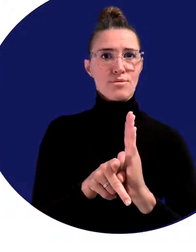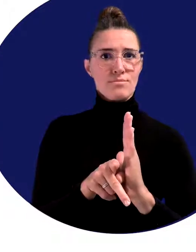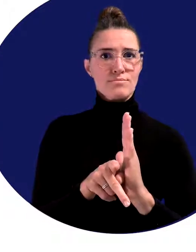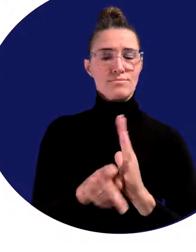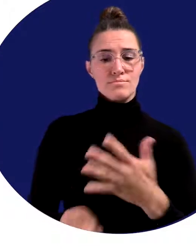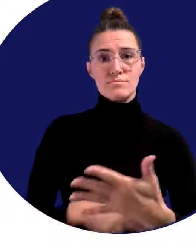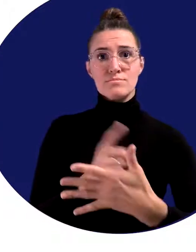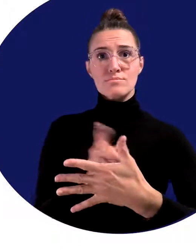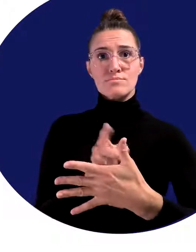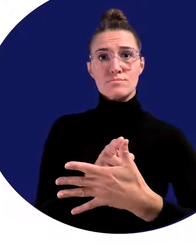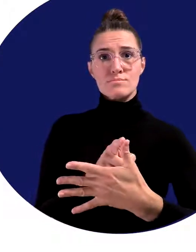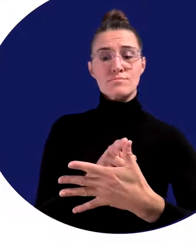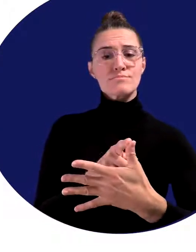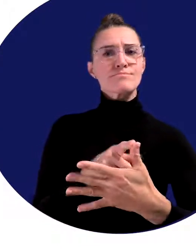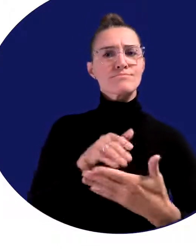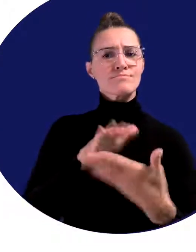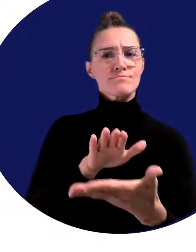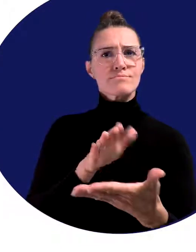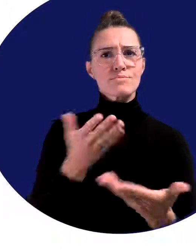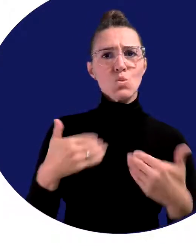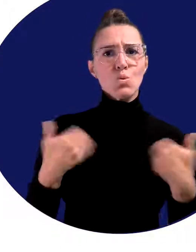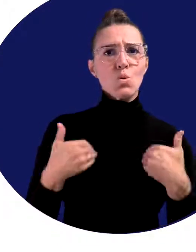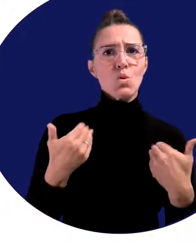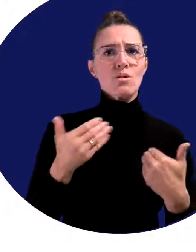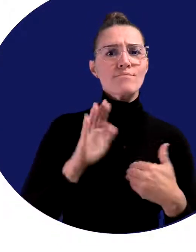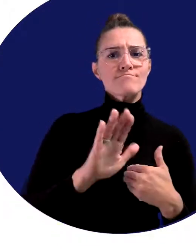1) Address youth clients separate from adults.